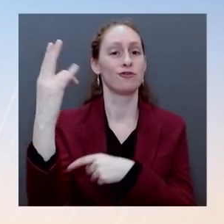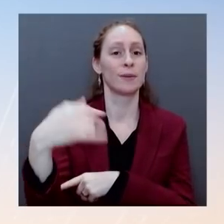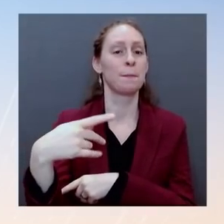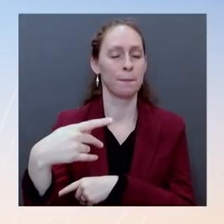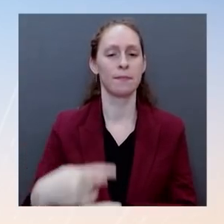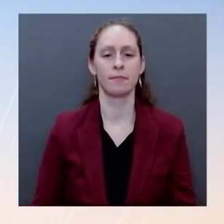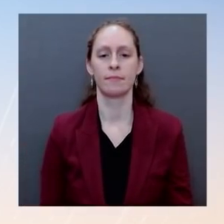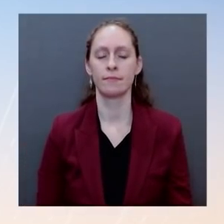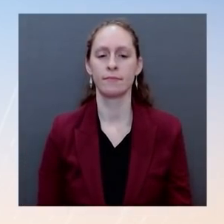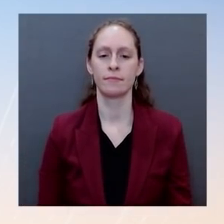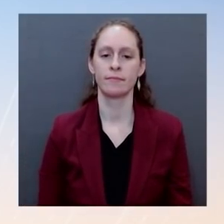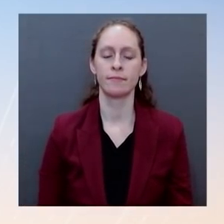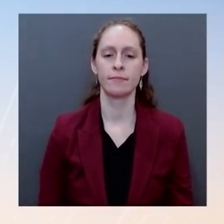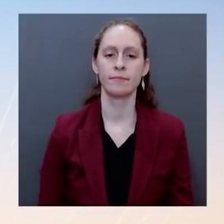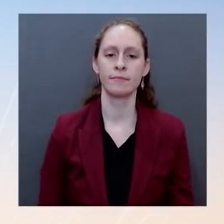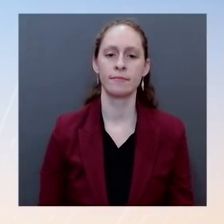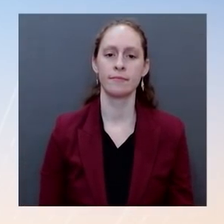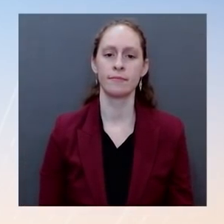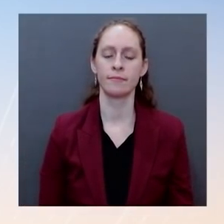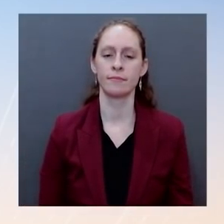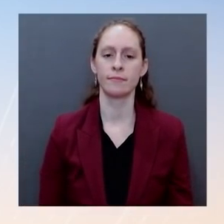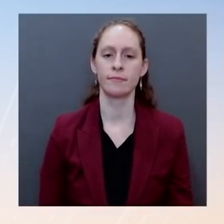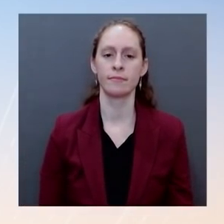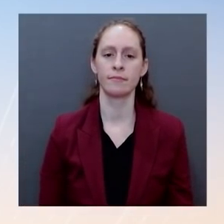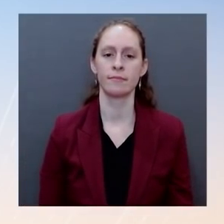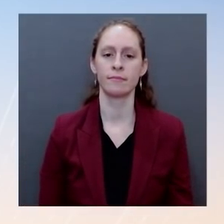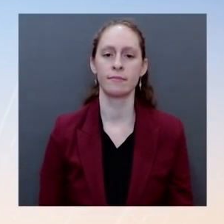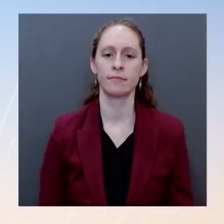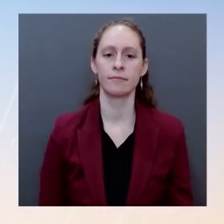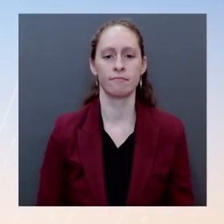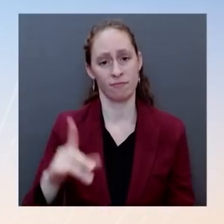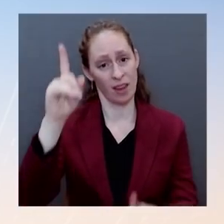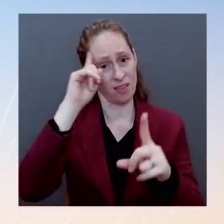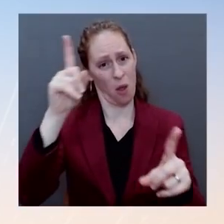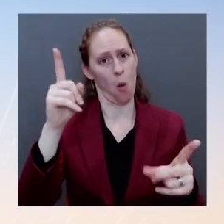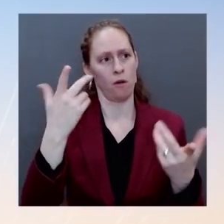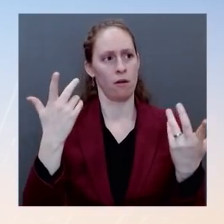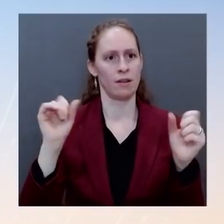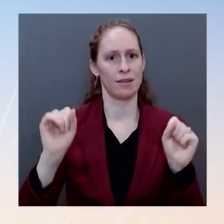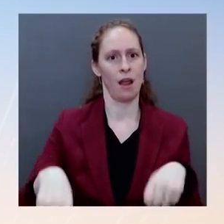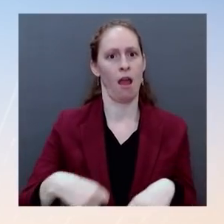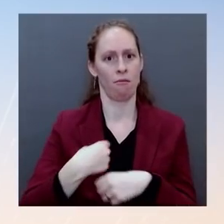so we're less dependent on the global supply chain around the world. So, I think what it speaks to, Alex -- a good question --